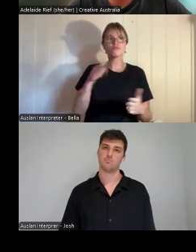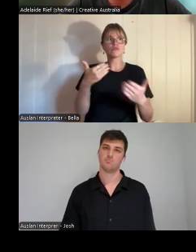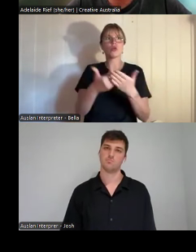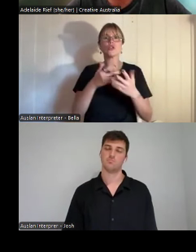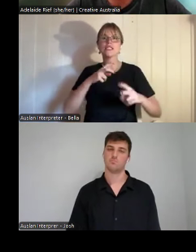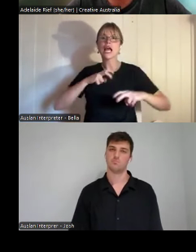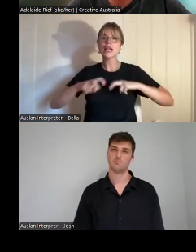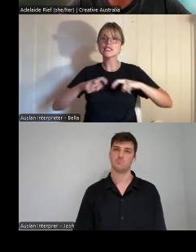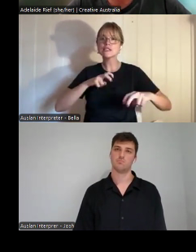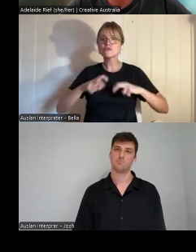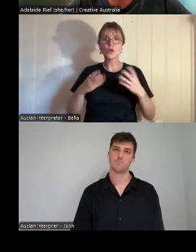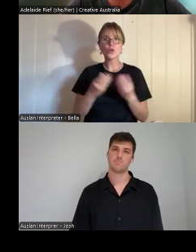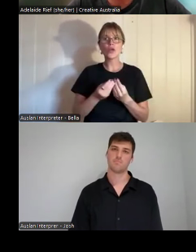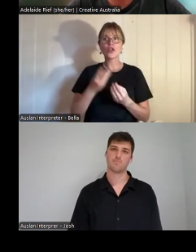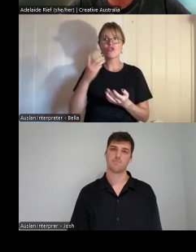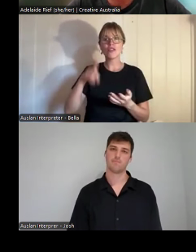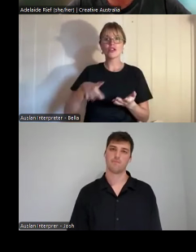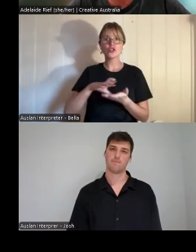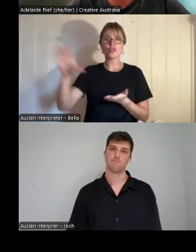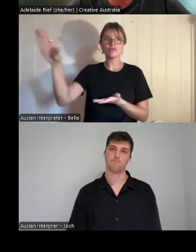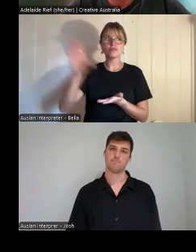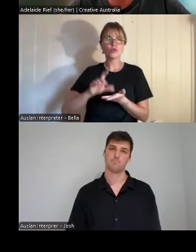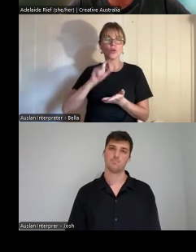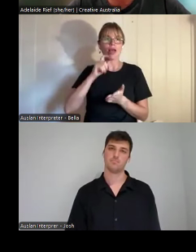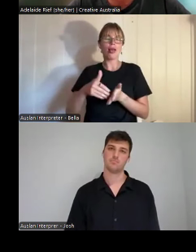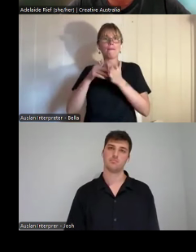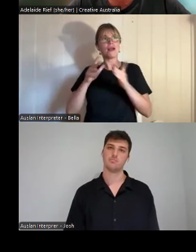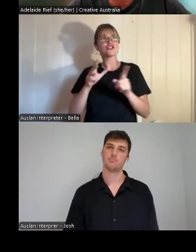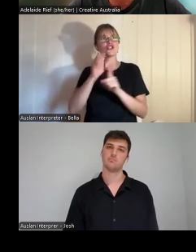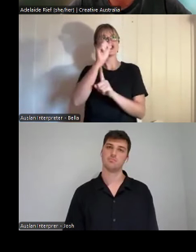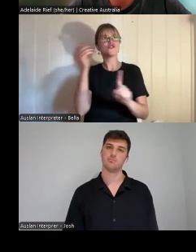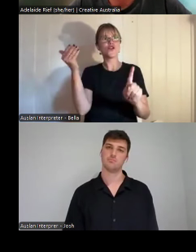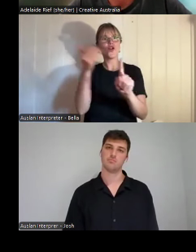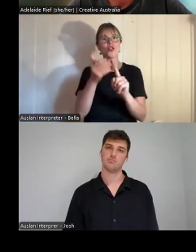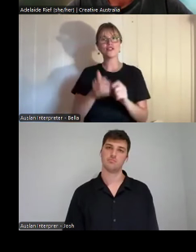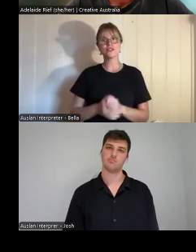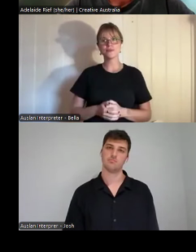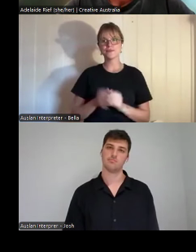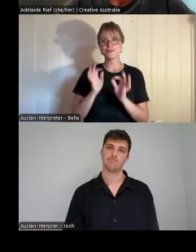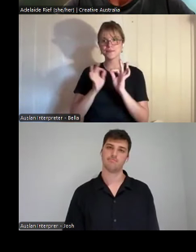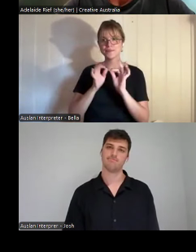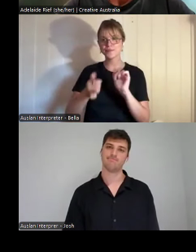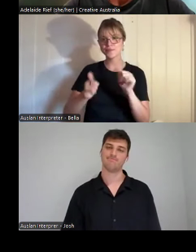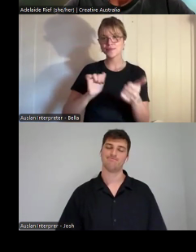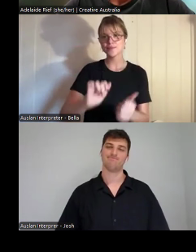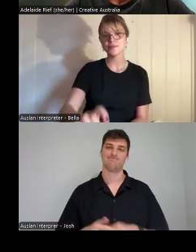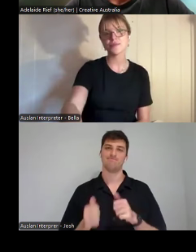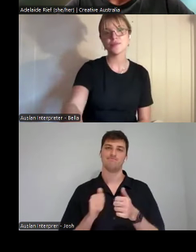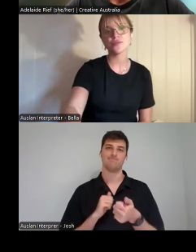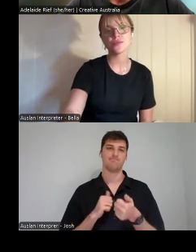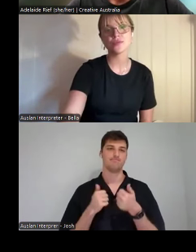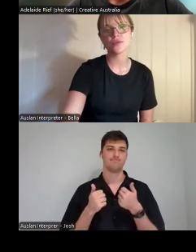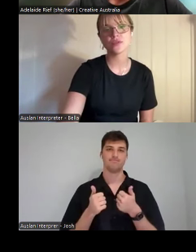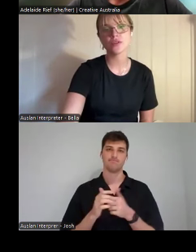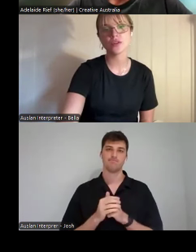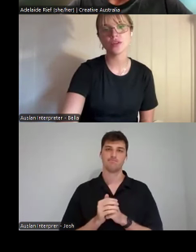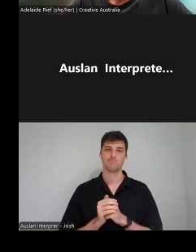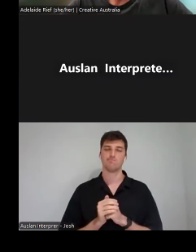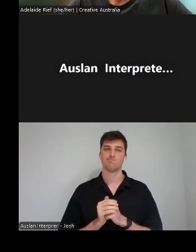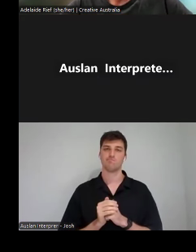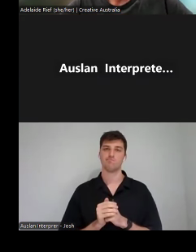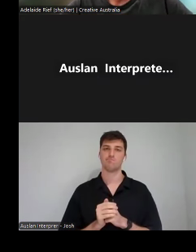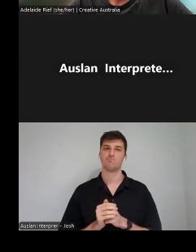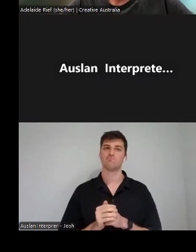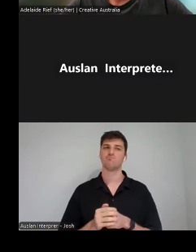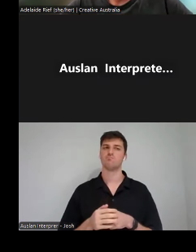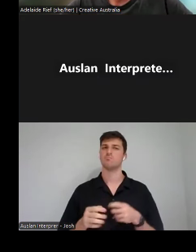with your $3,000 grant will help you achieve your goals. Okay. Then the second criteria is impact.